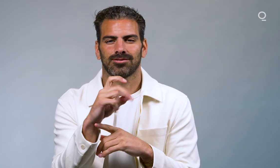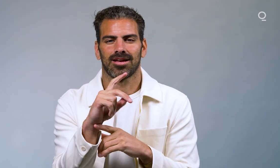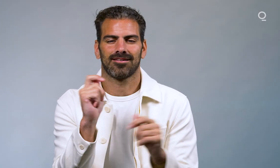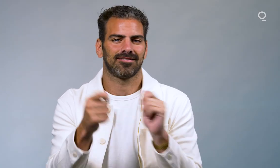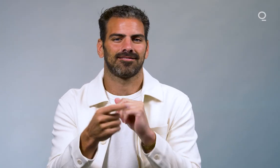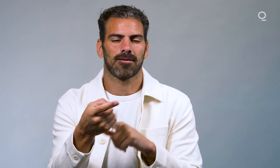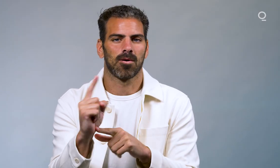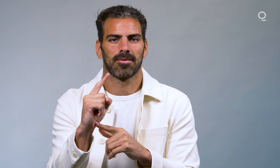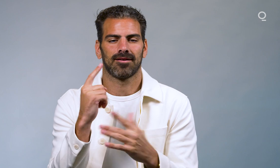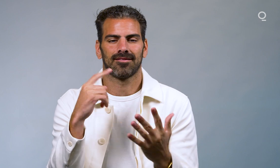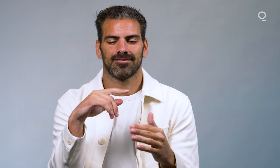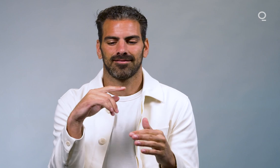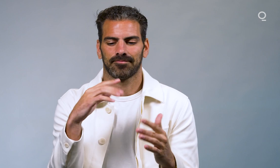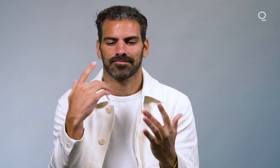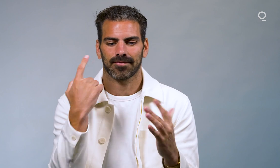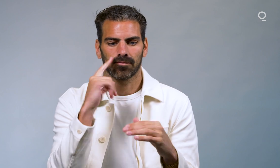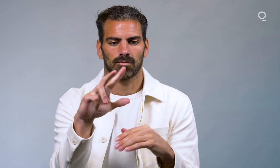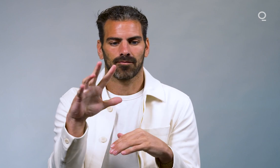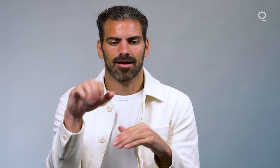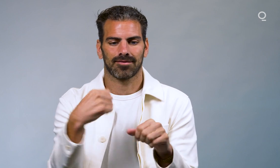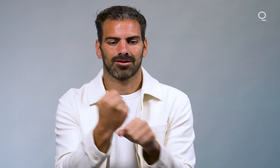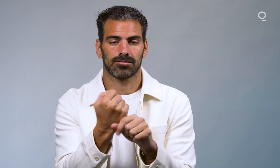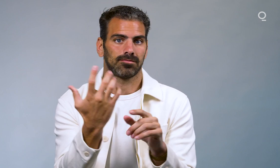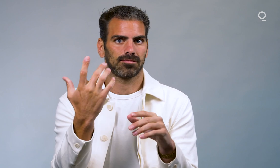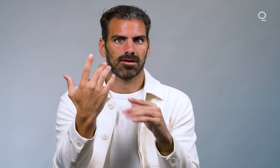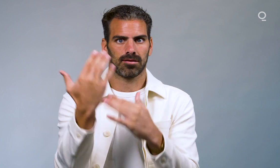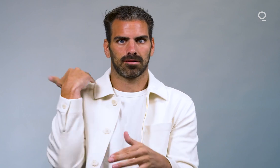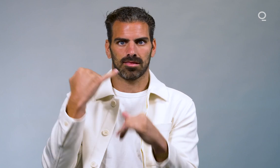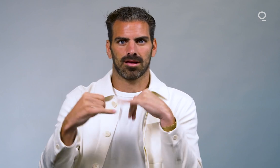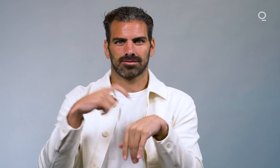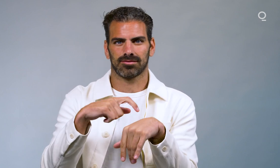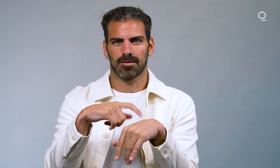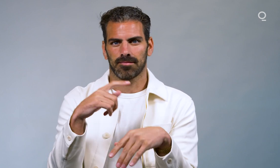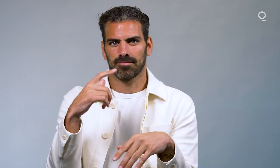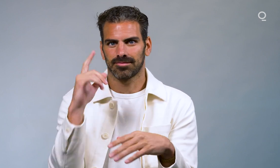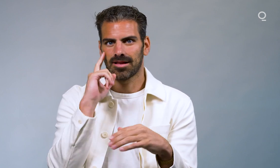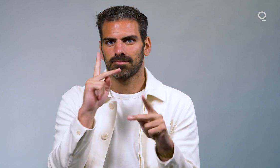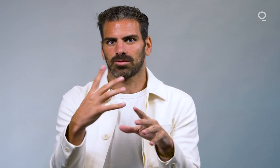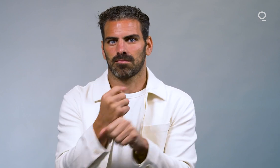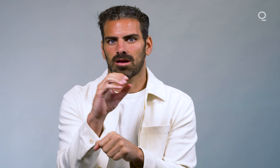And truly a watershed moment for our community. If you consider that it's been 35 years since we've had